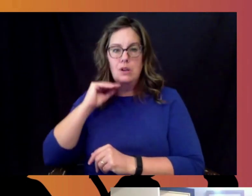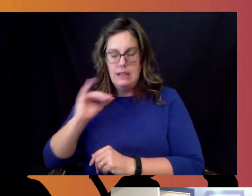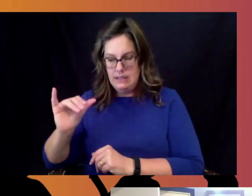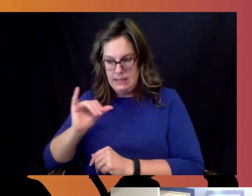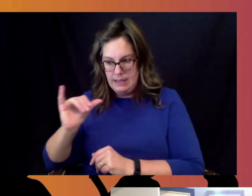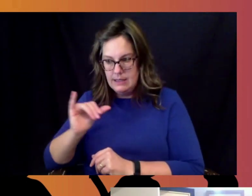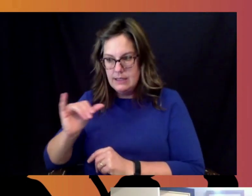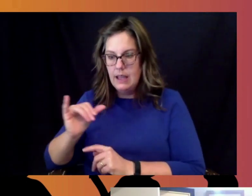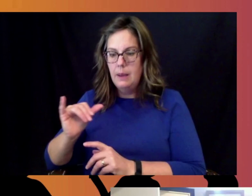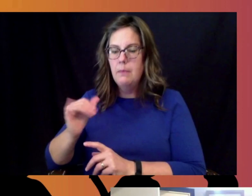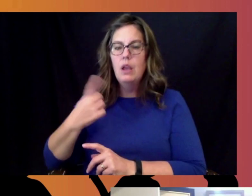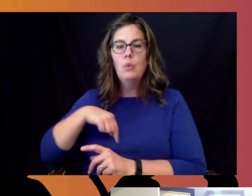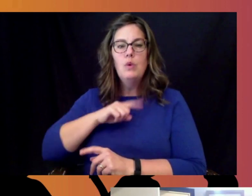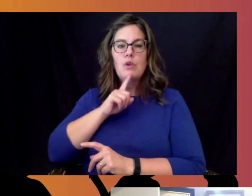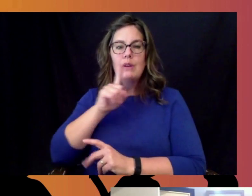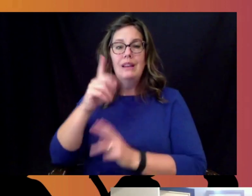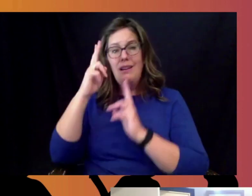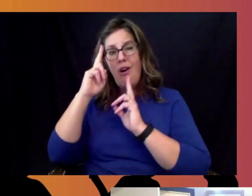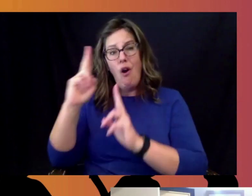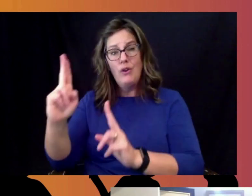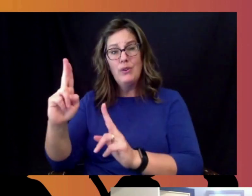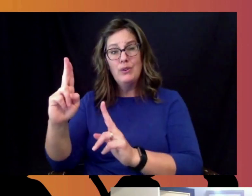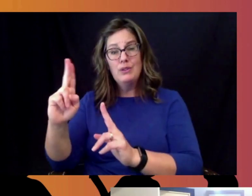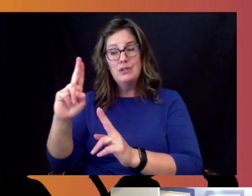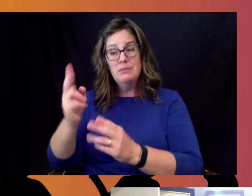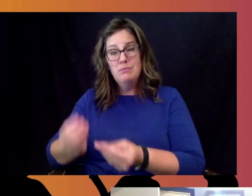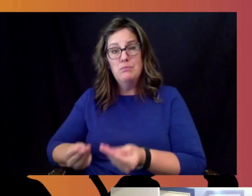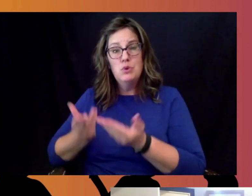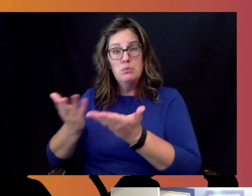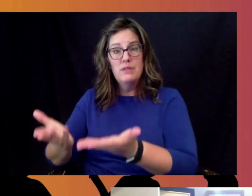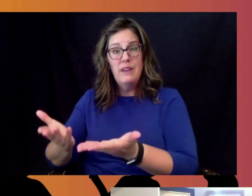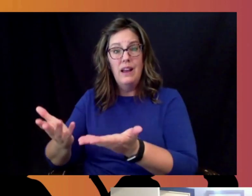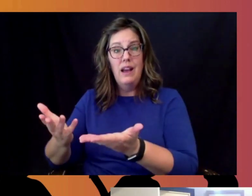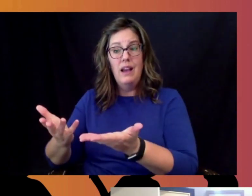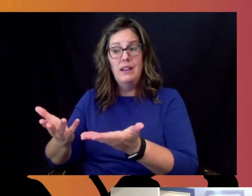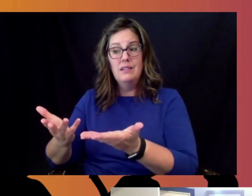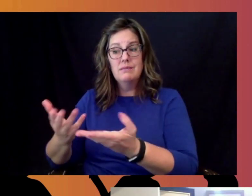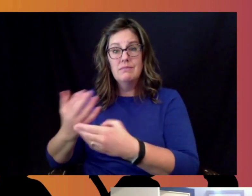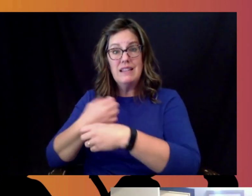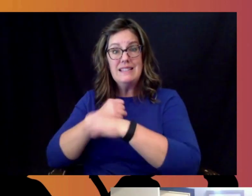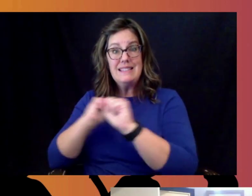really honored to be able to provide a space and hold a safe space for them to honor these lives